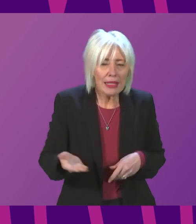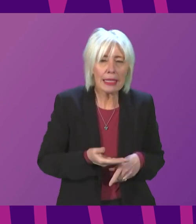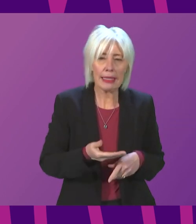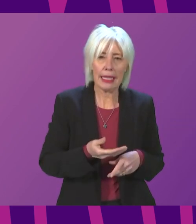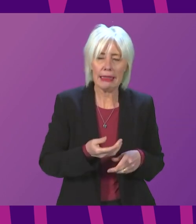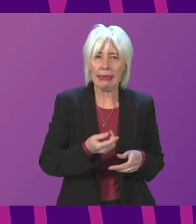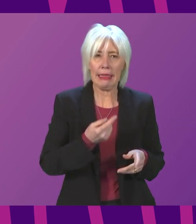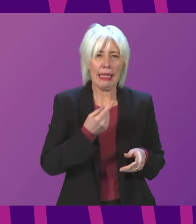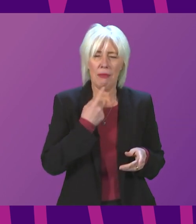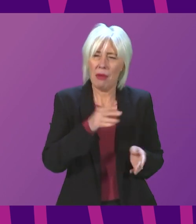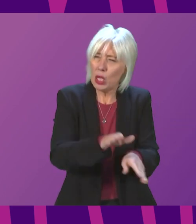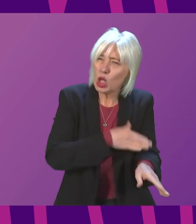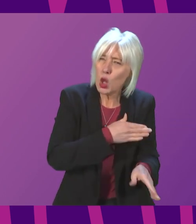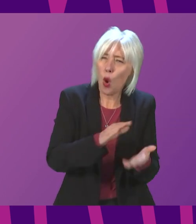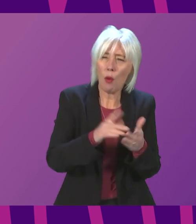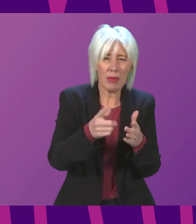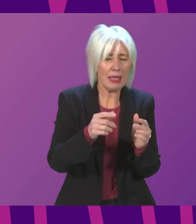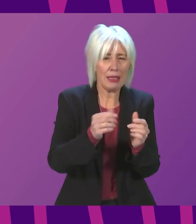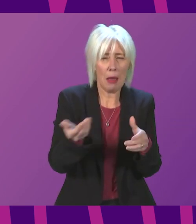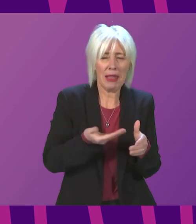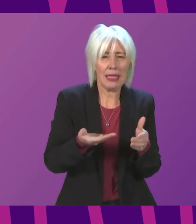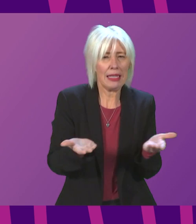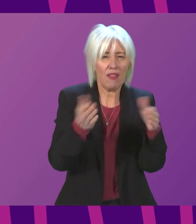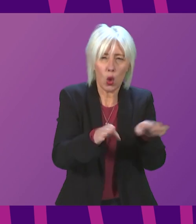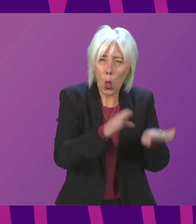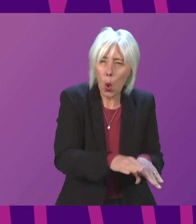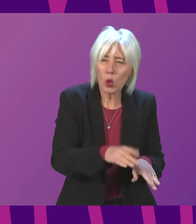so will the First Minister commit to speedier distribution of the funds?